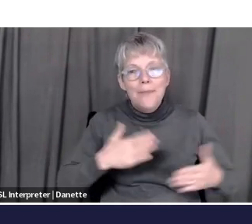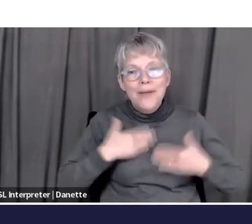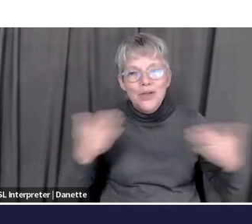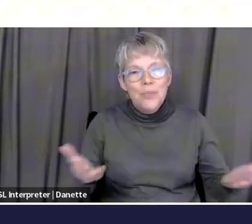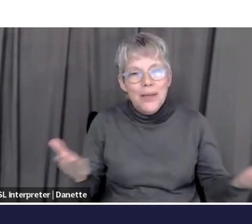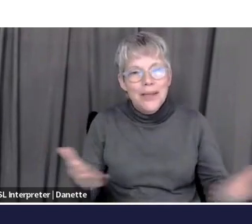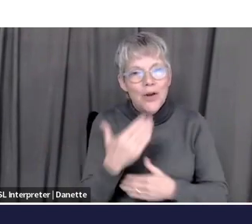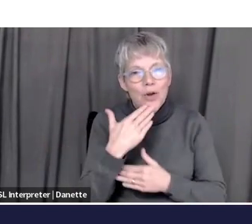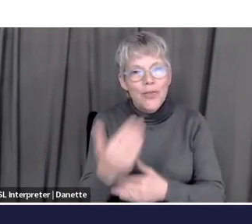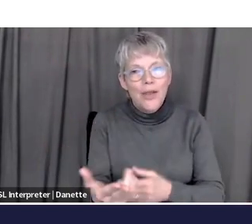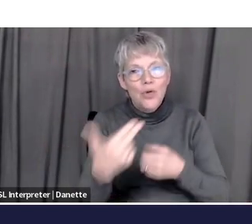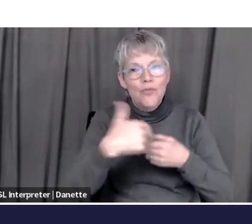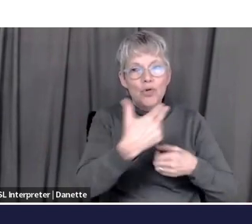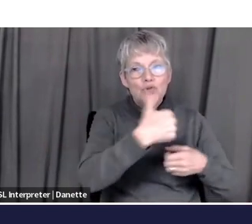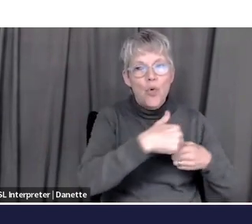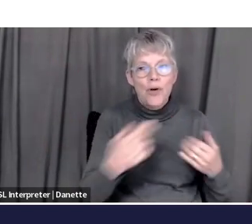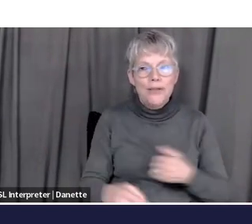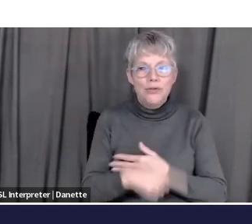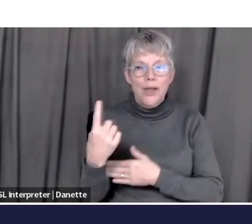Thank you all so much for joining today.